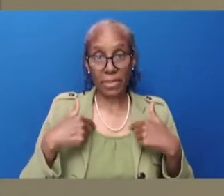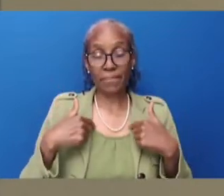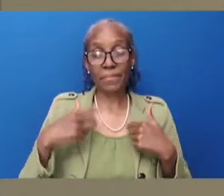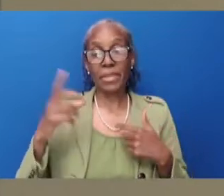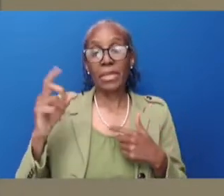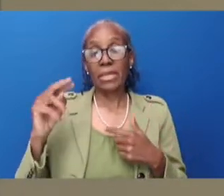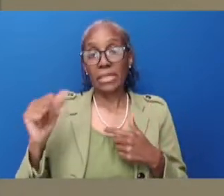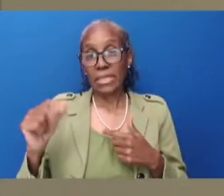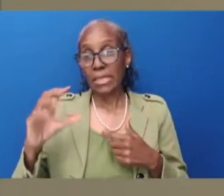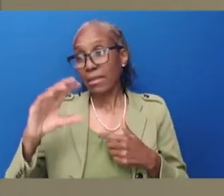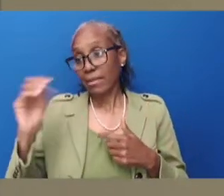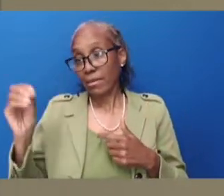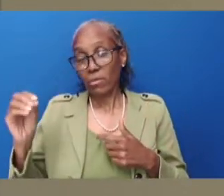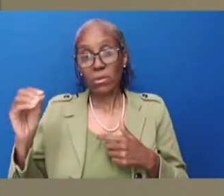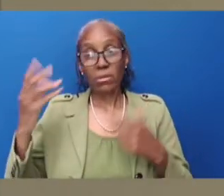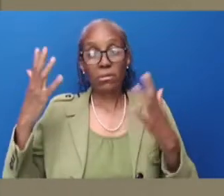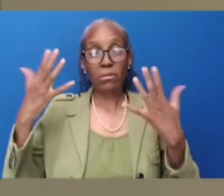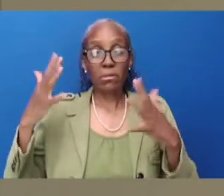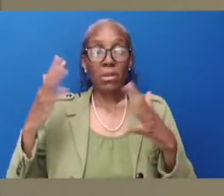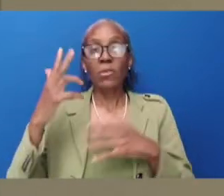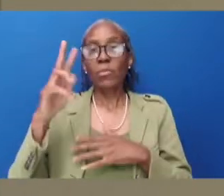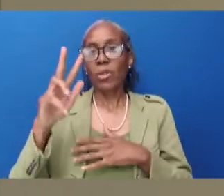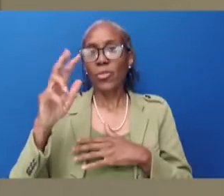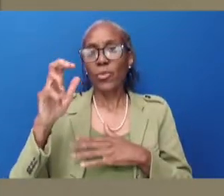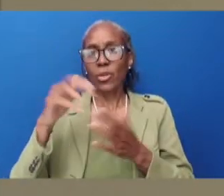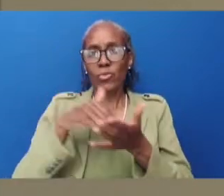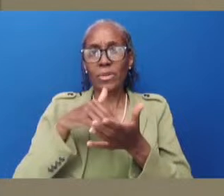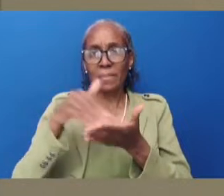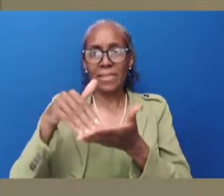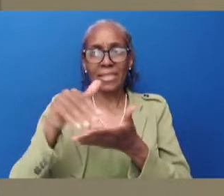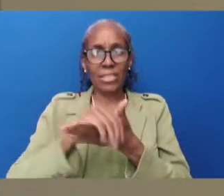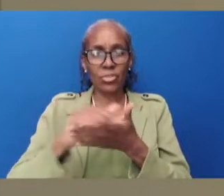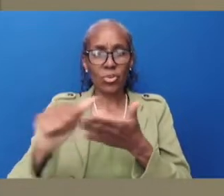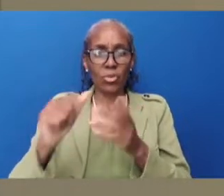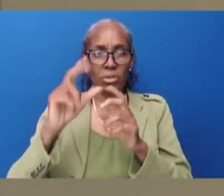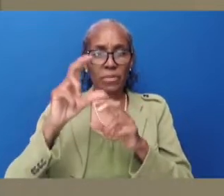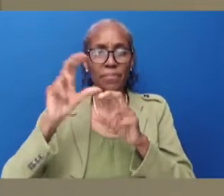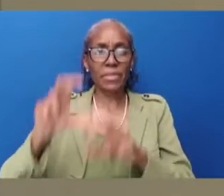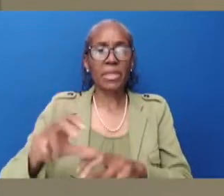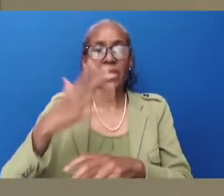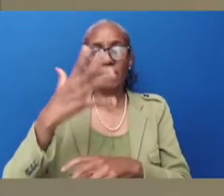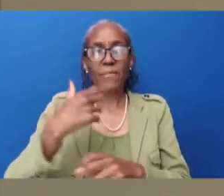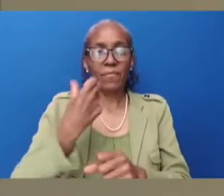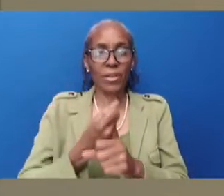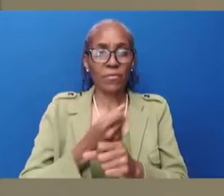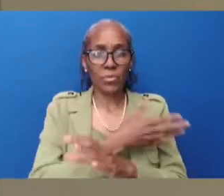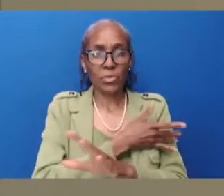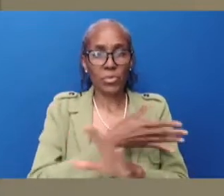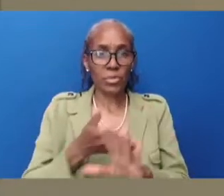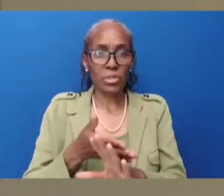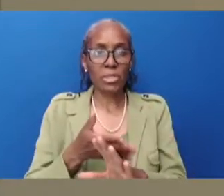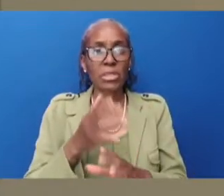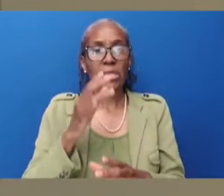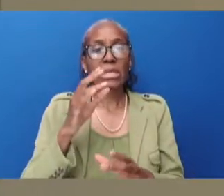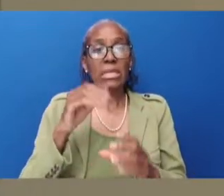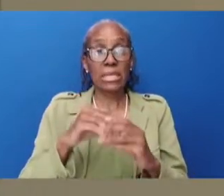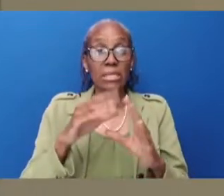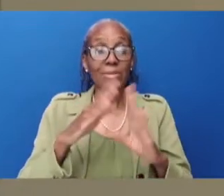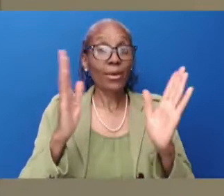OF COUNTY COMMISSIONERS BEFORE